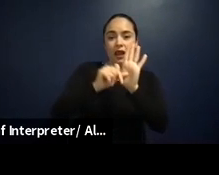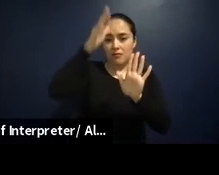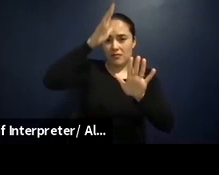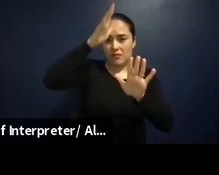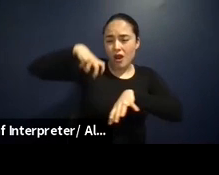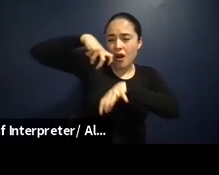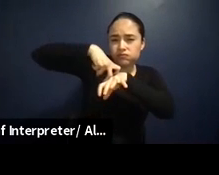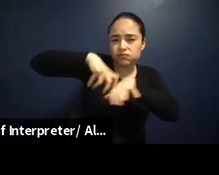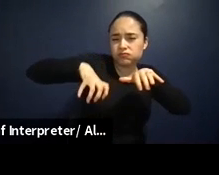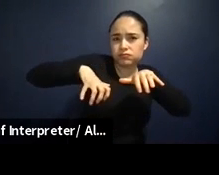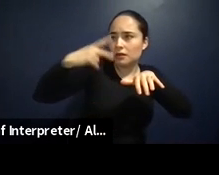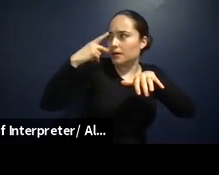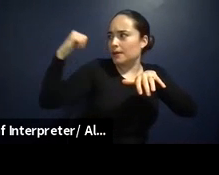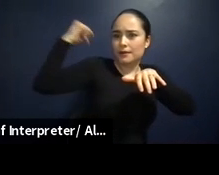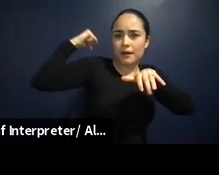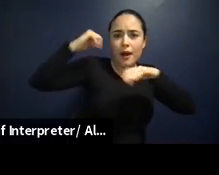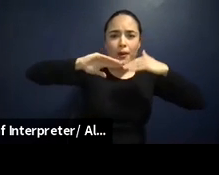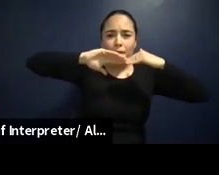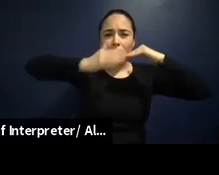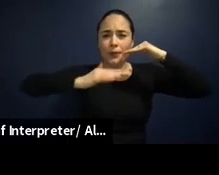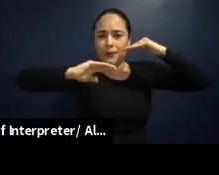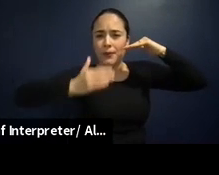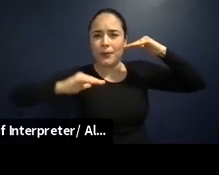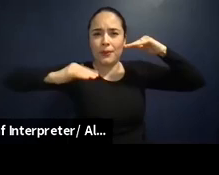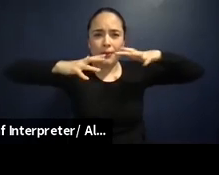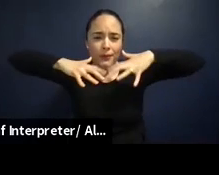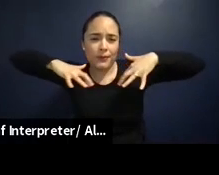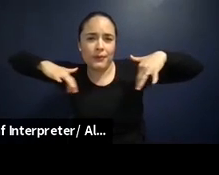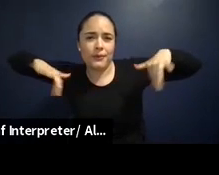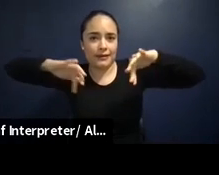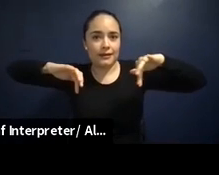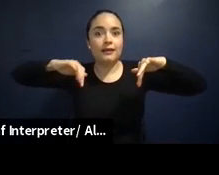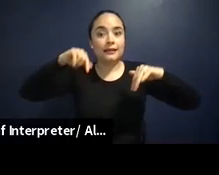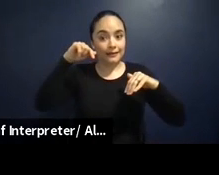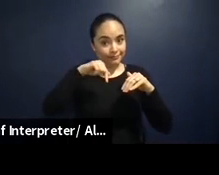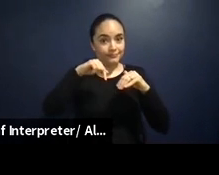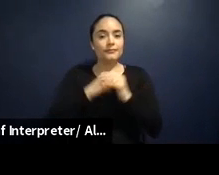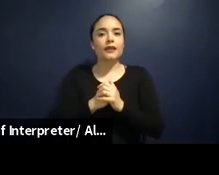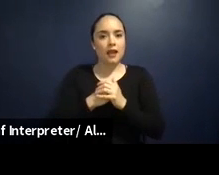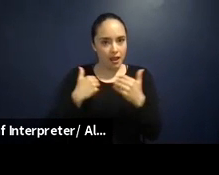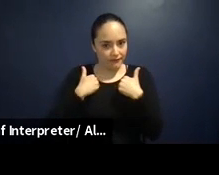over time to lithify the rocks, and that's what protects those fossils for us to uncover